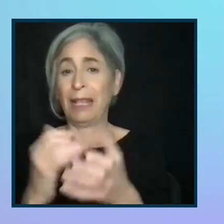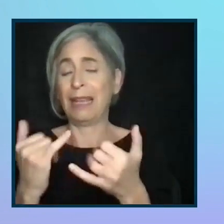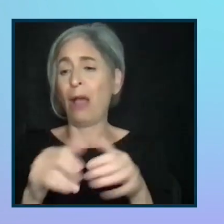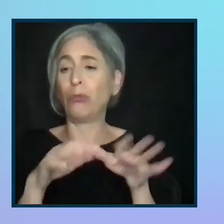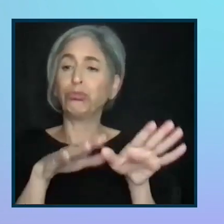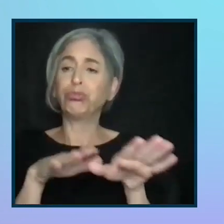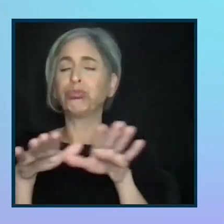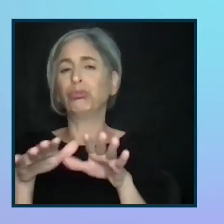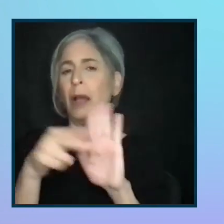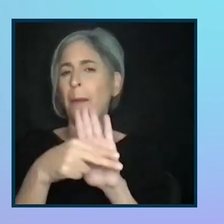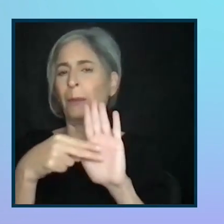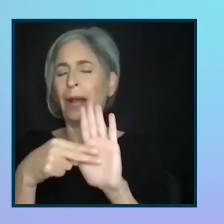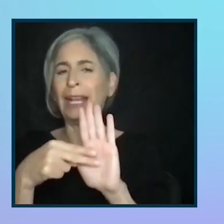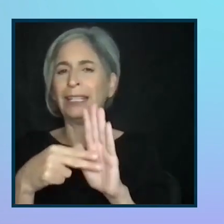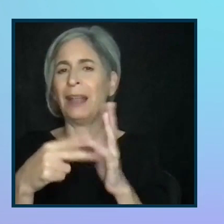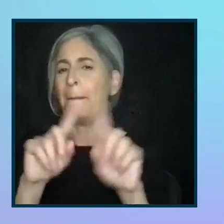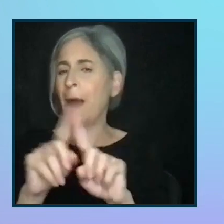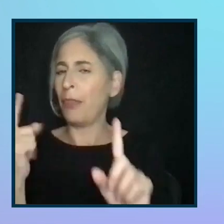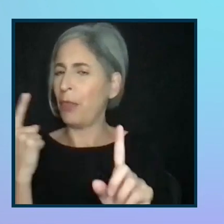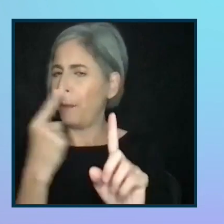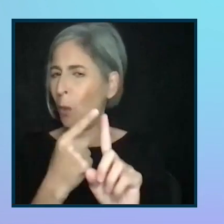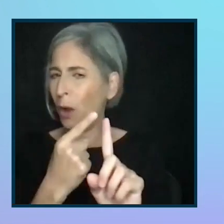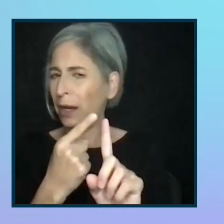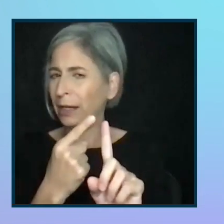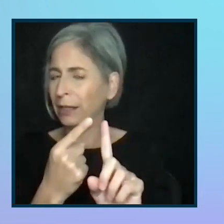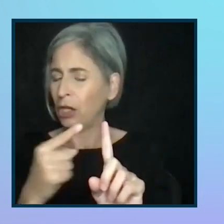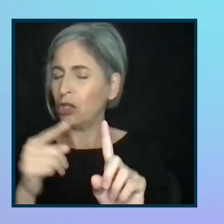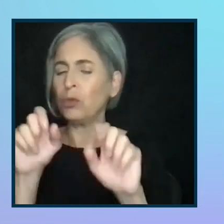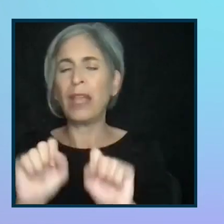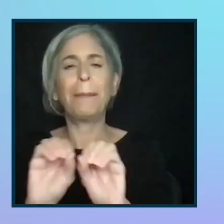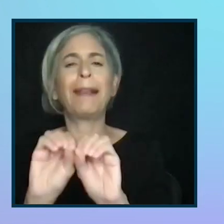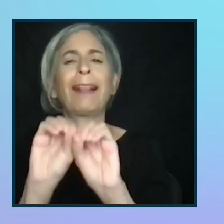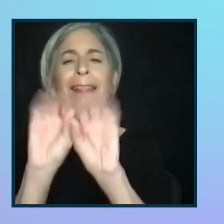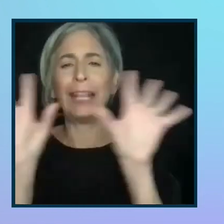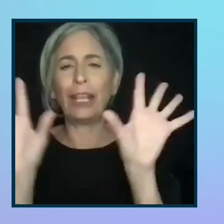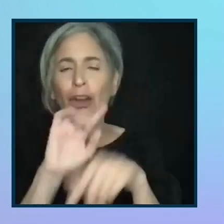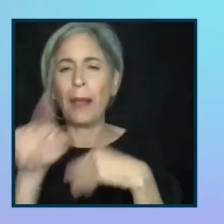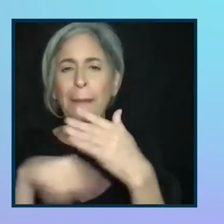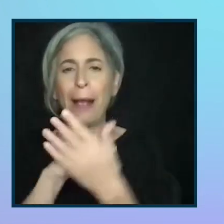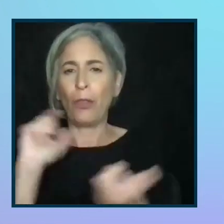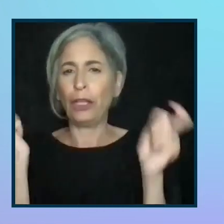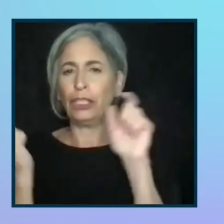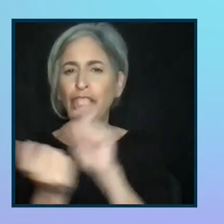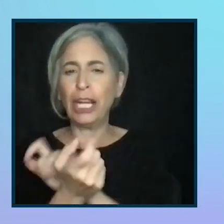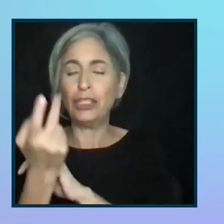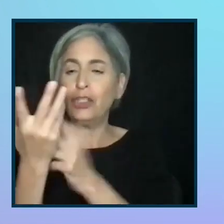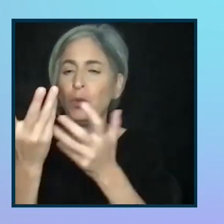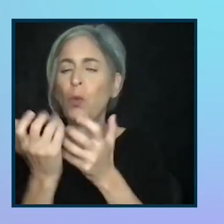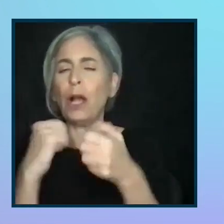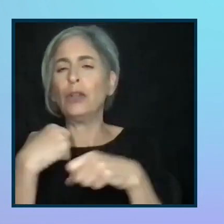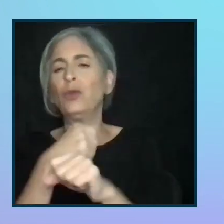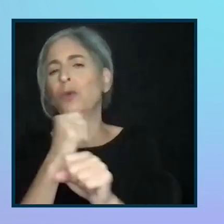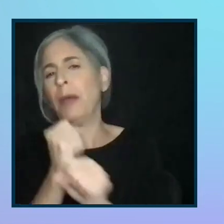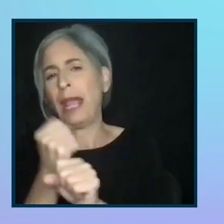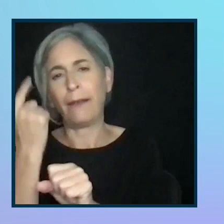but the point is that if you can be clear about the change you seek to make for the people you're serving,